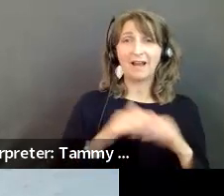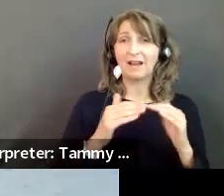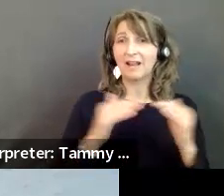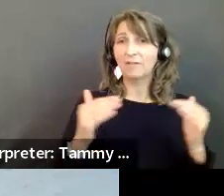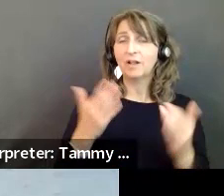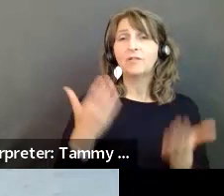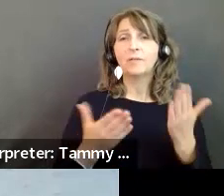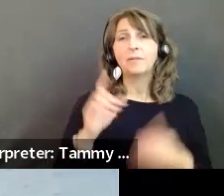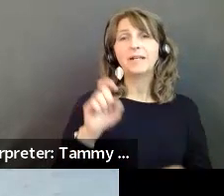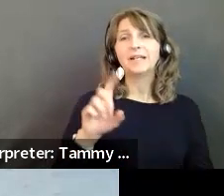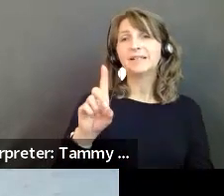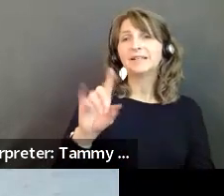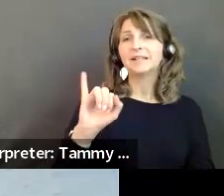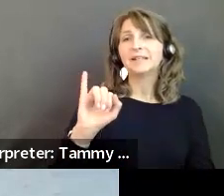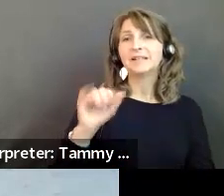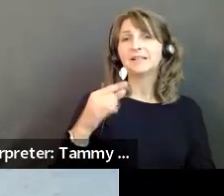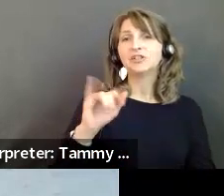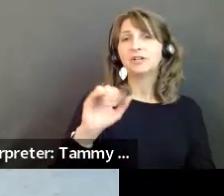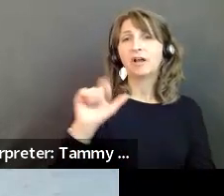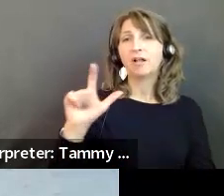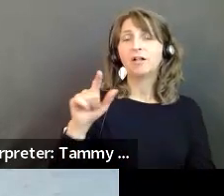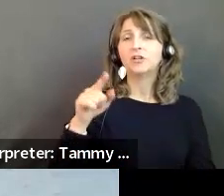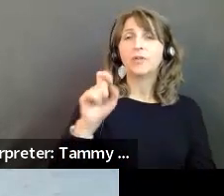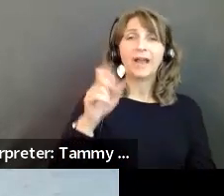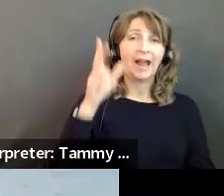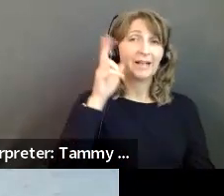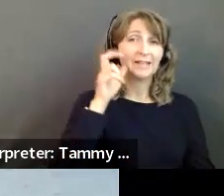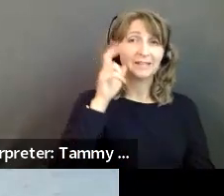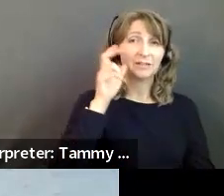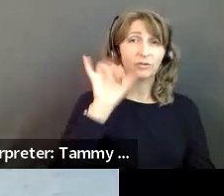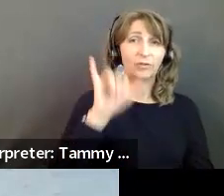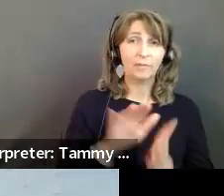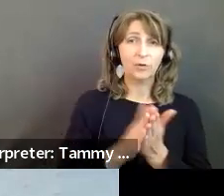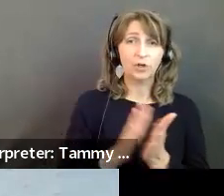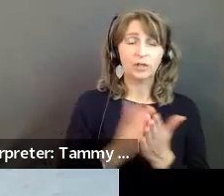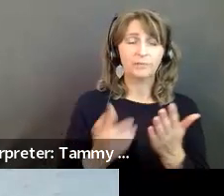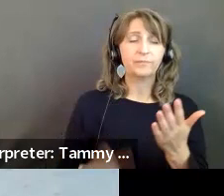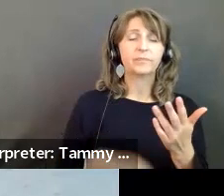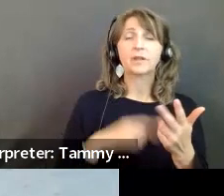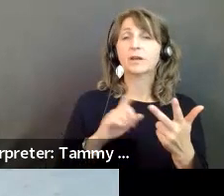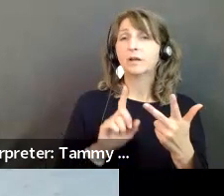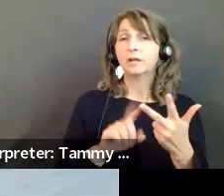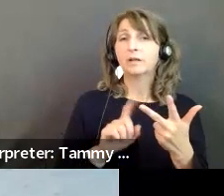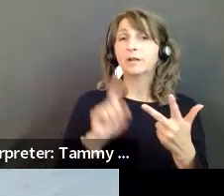So that they can listen to it being read to them. They also need a reading log where they're gonna be taking notes.